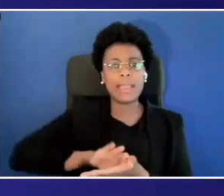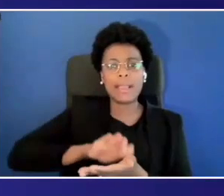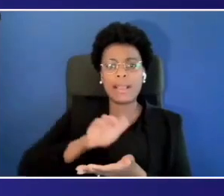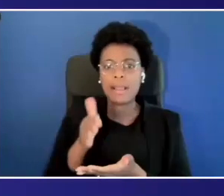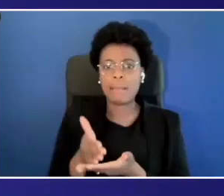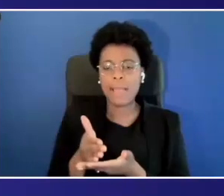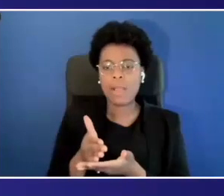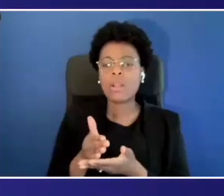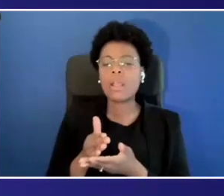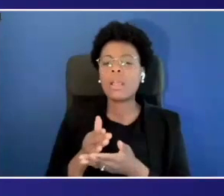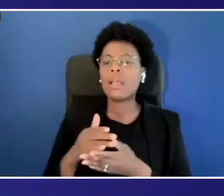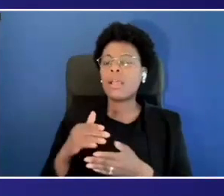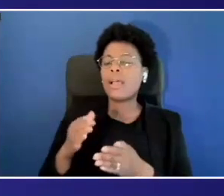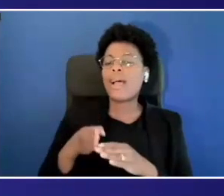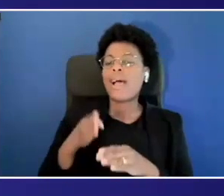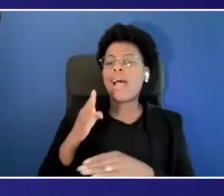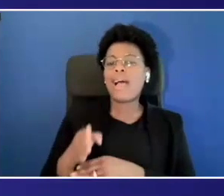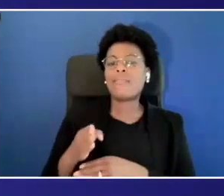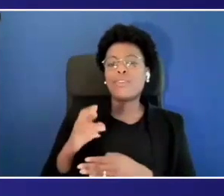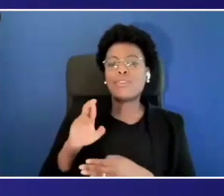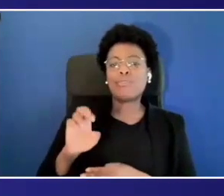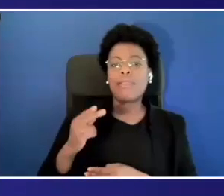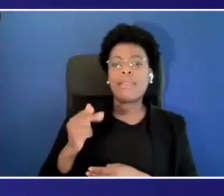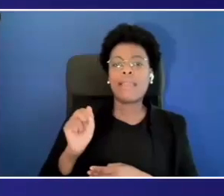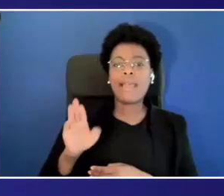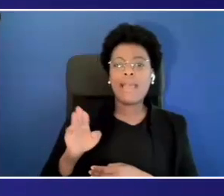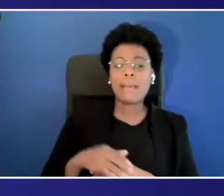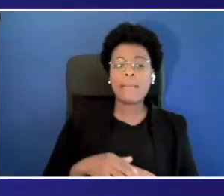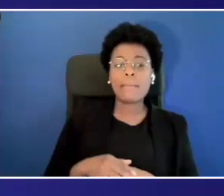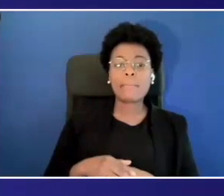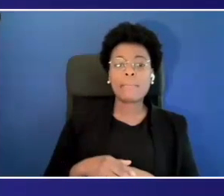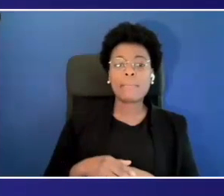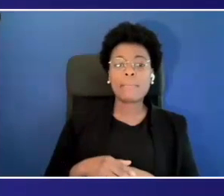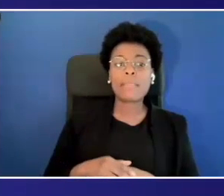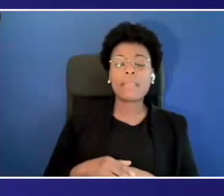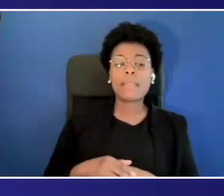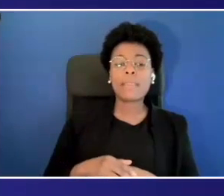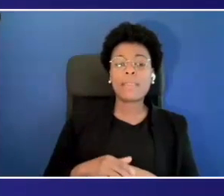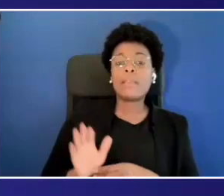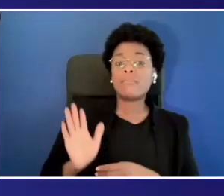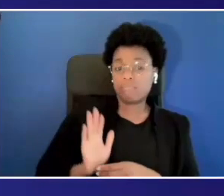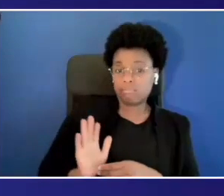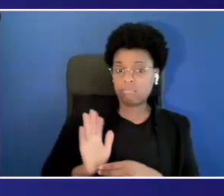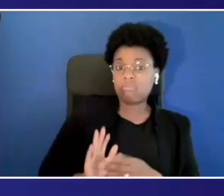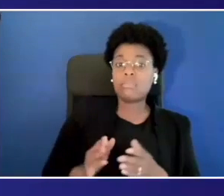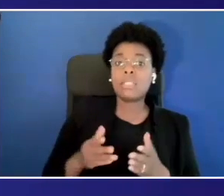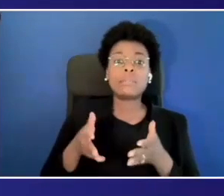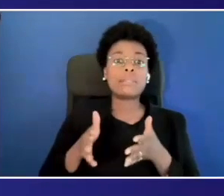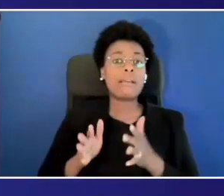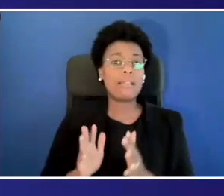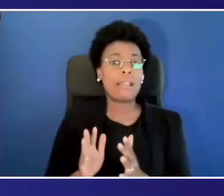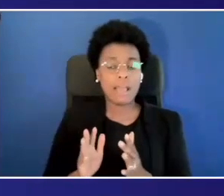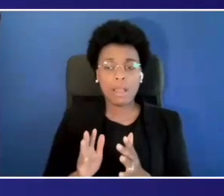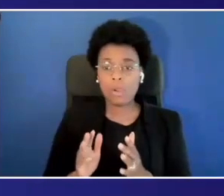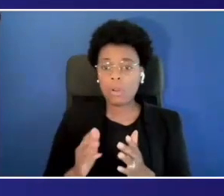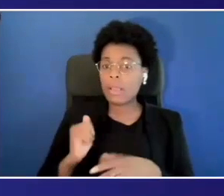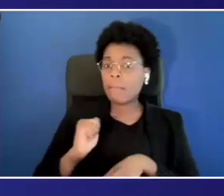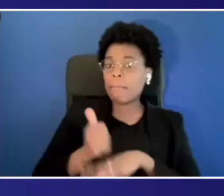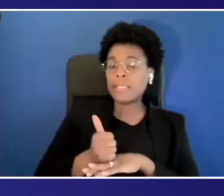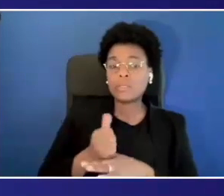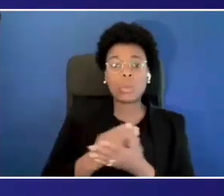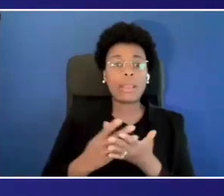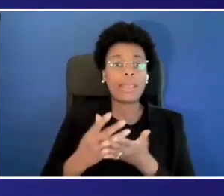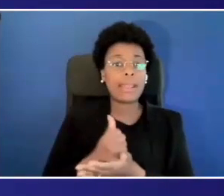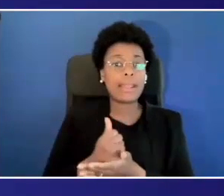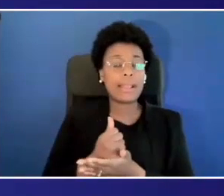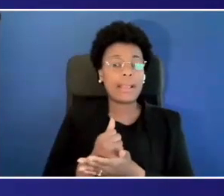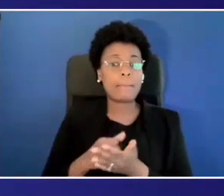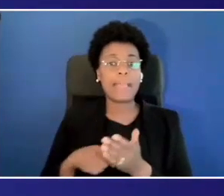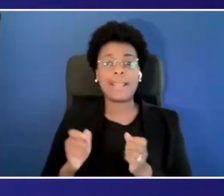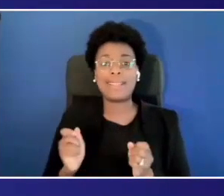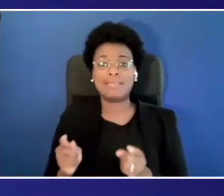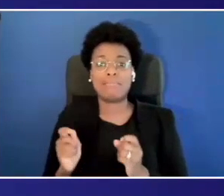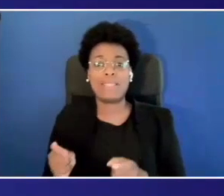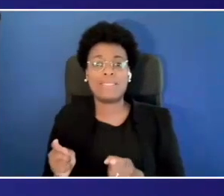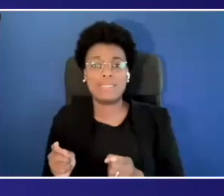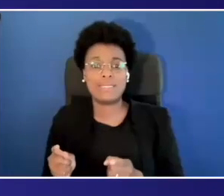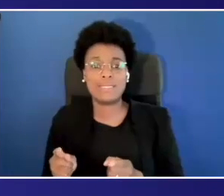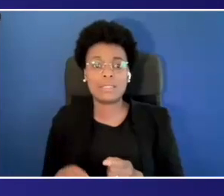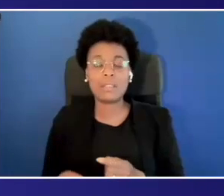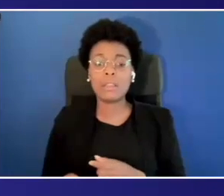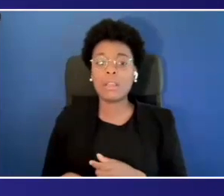In 2,015 good intention changes allowed for rehab payments to reduce the payment based on the borrowers income and expenses as reducing payments based on expenses is not a feature of any repayment option.